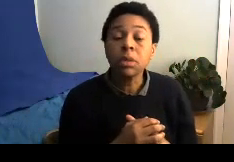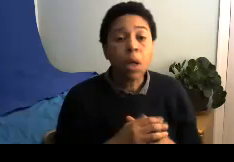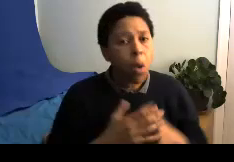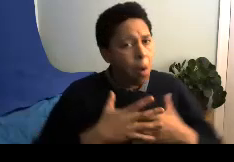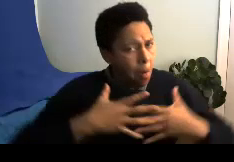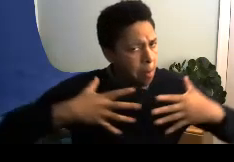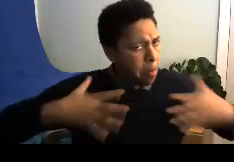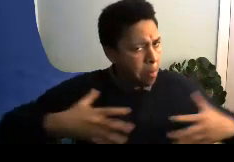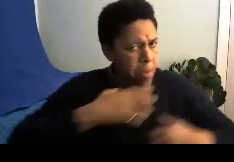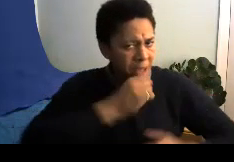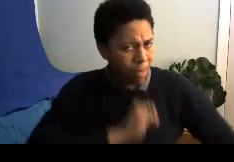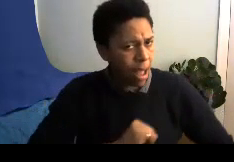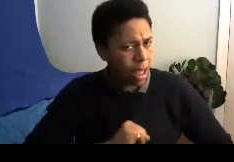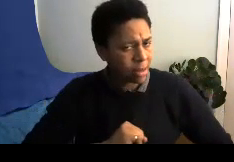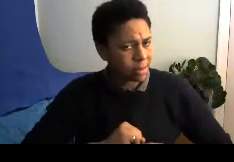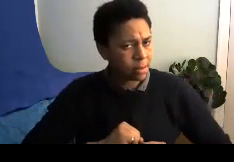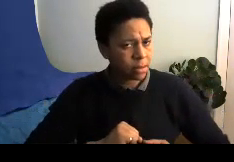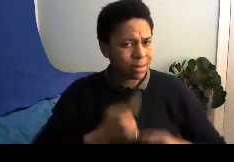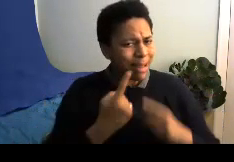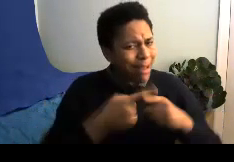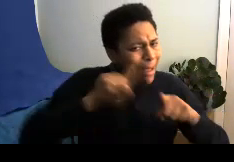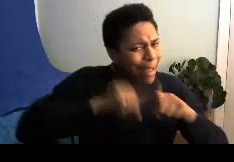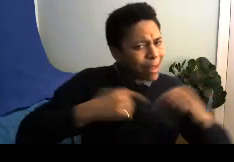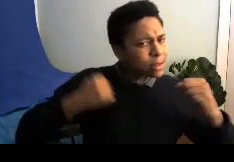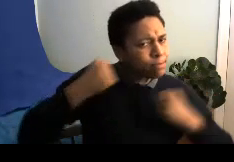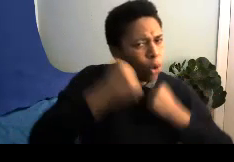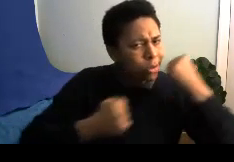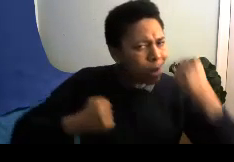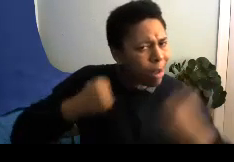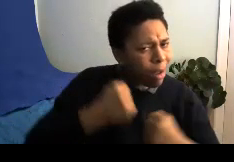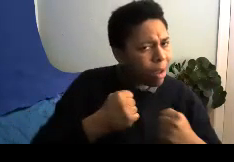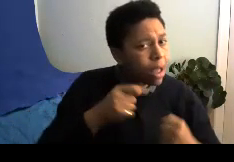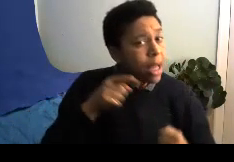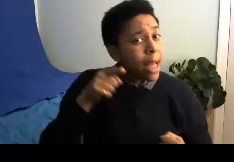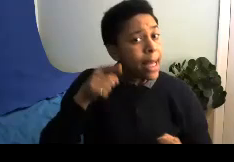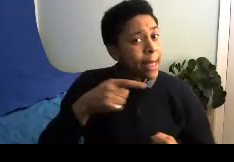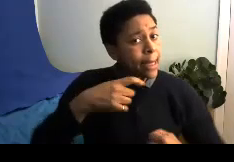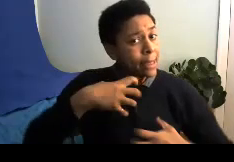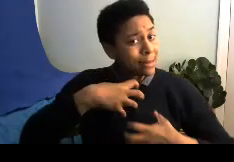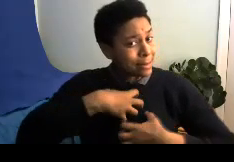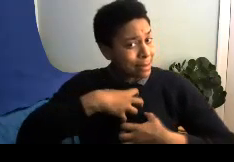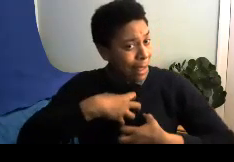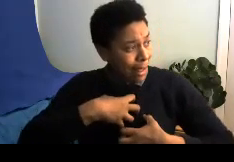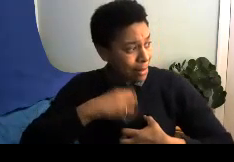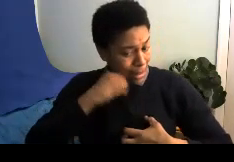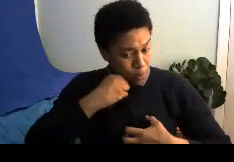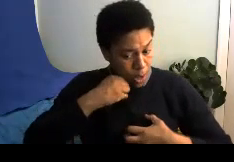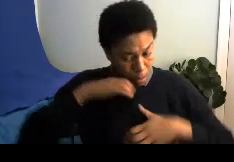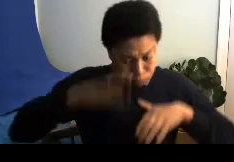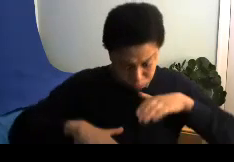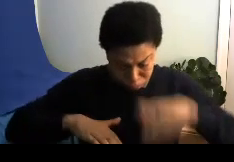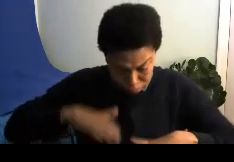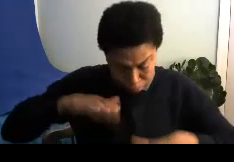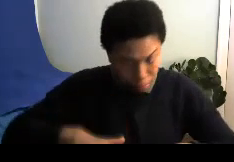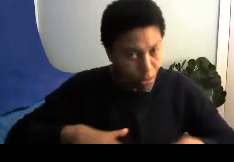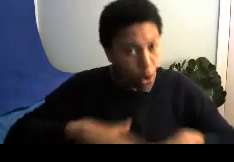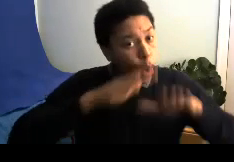of this six foot four ex boxer, and he's just incredibly scared that he's going to trumple on his kids on the foot. So, um,